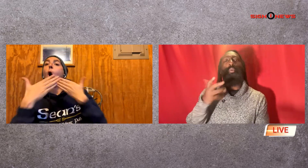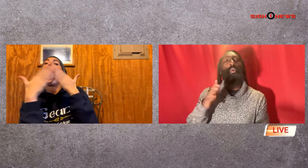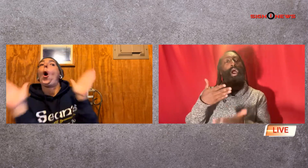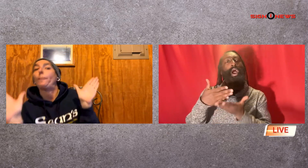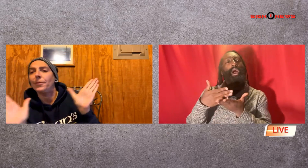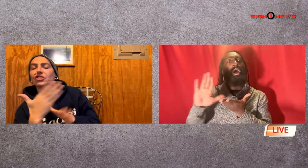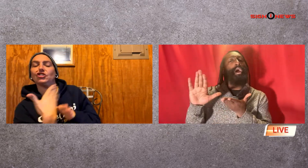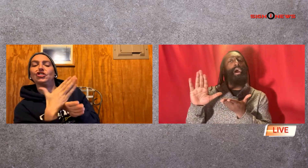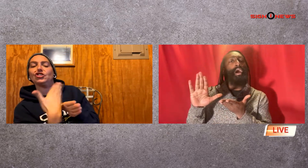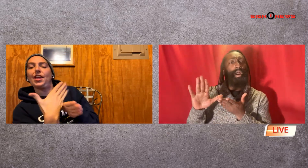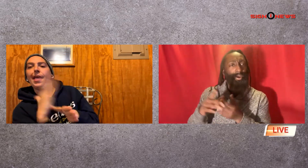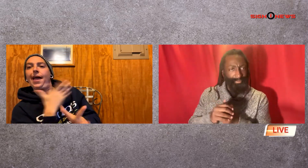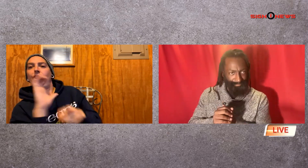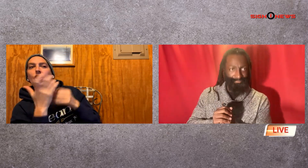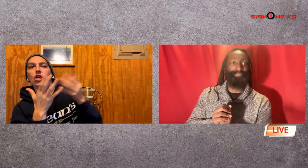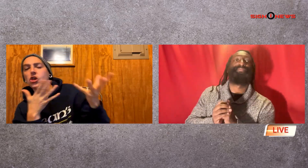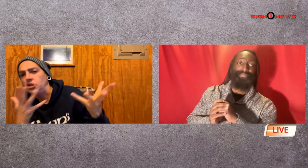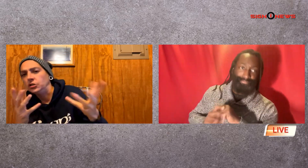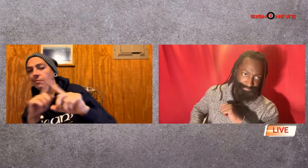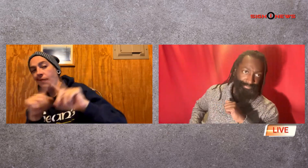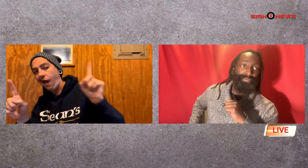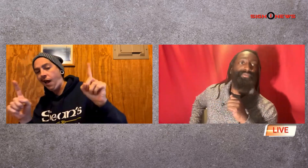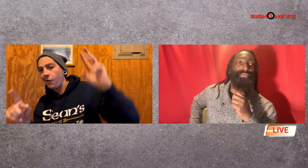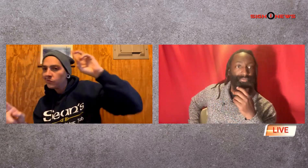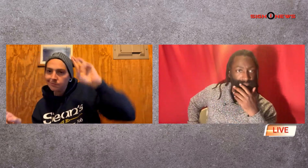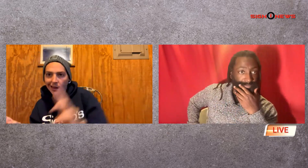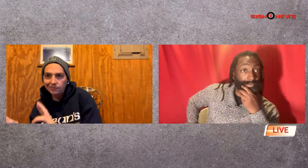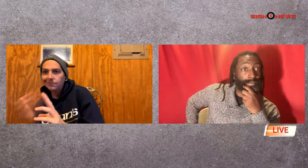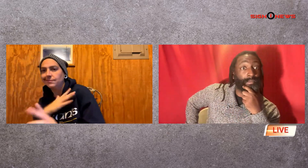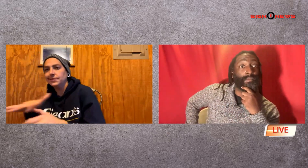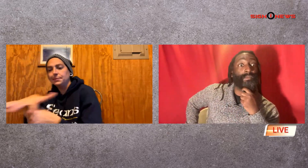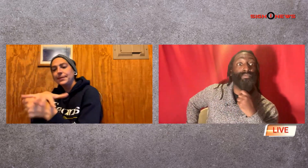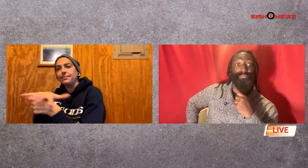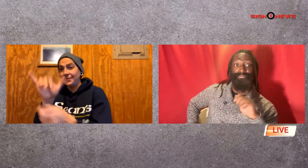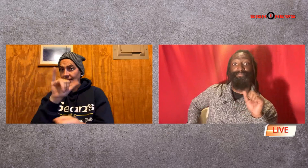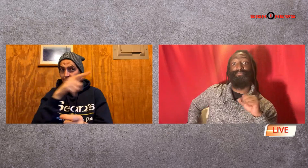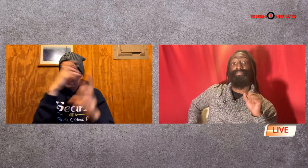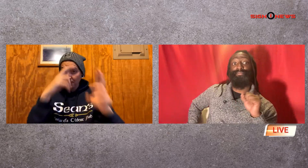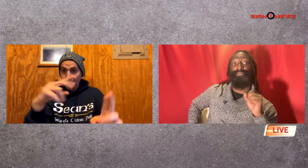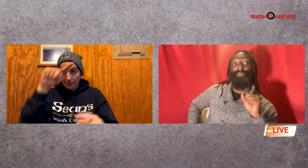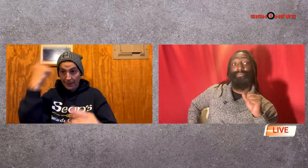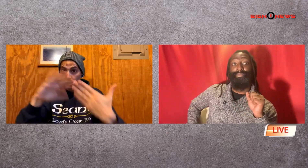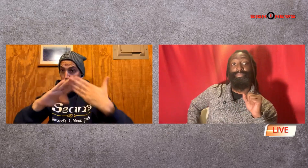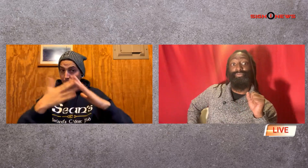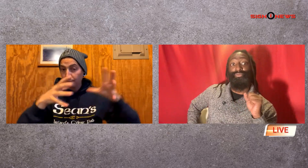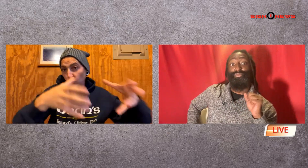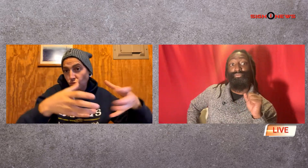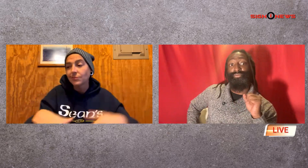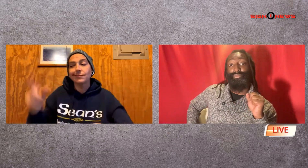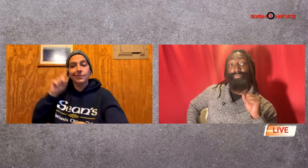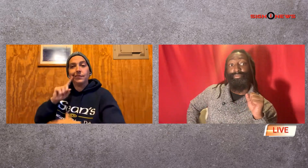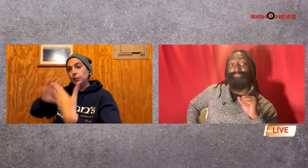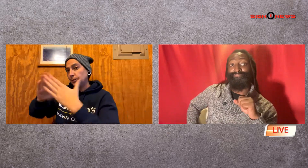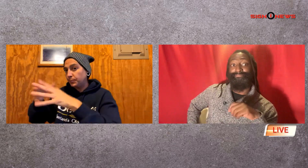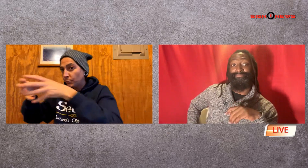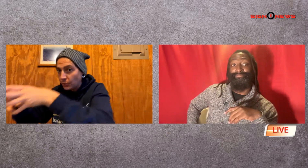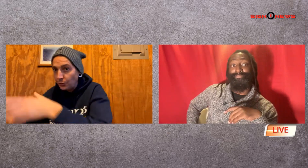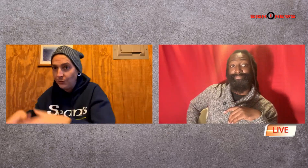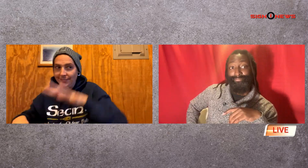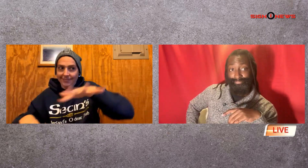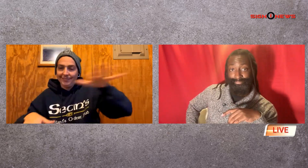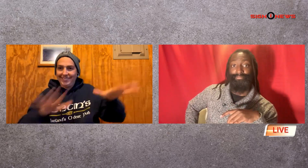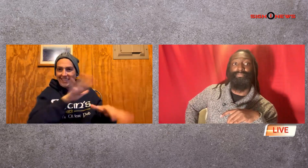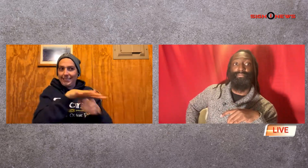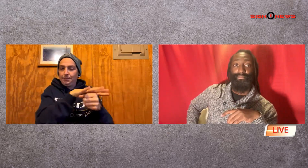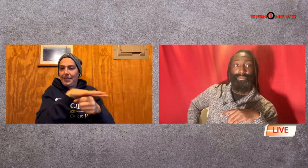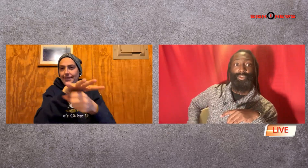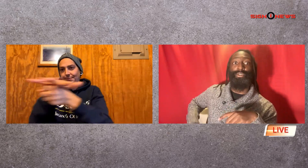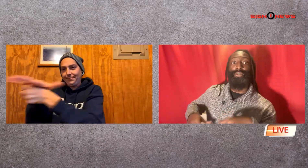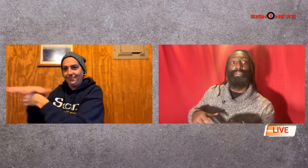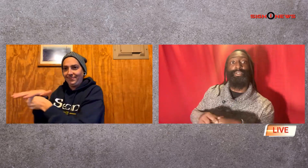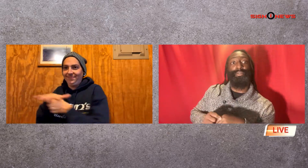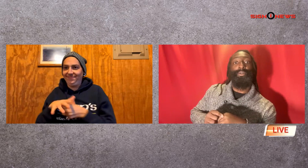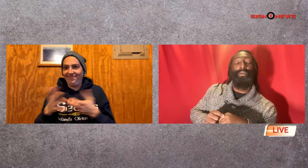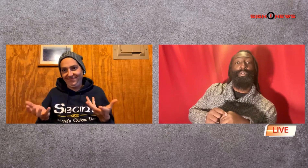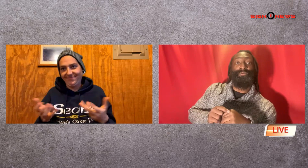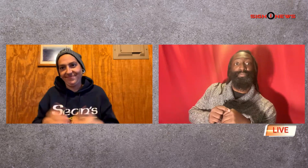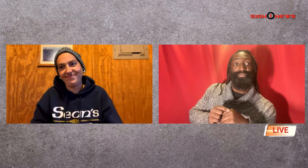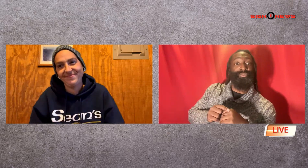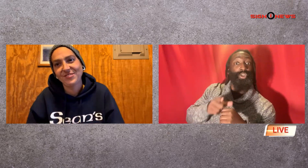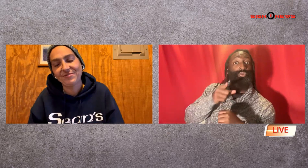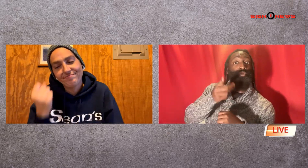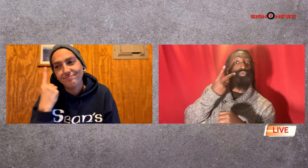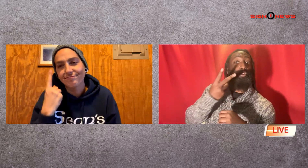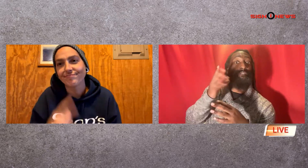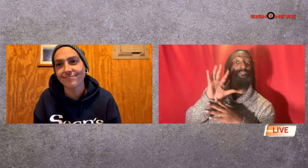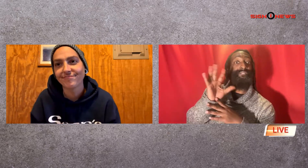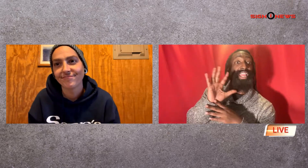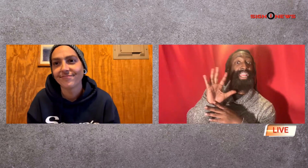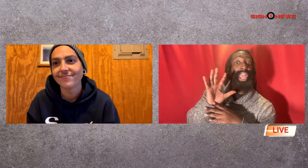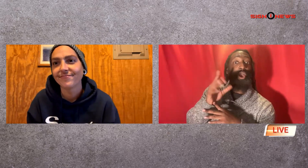are open to sharing but you have to respect our space same with the black deaf community